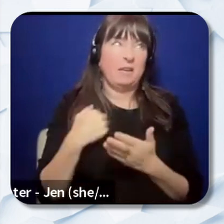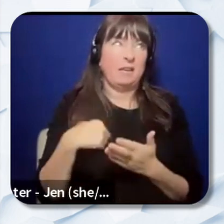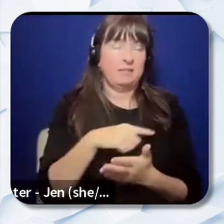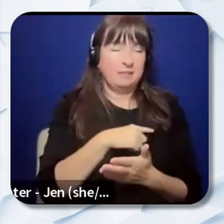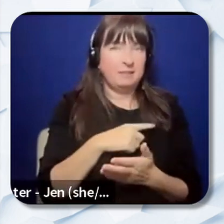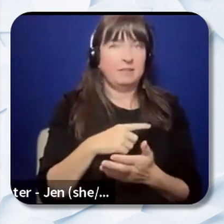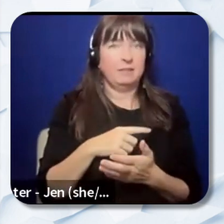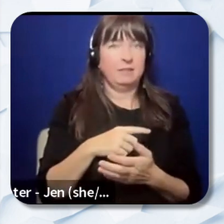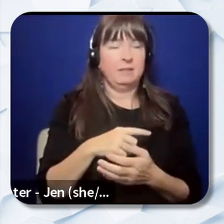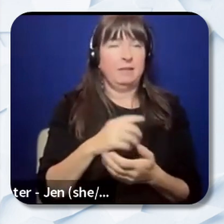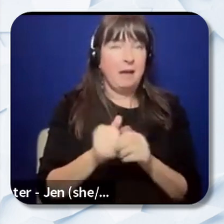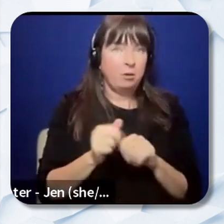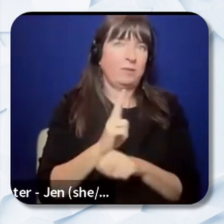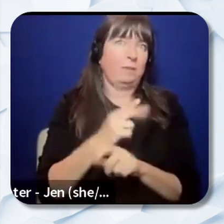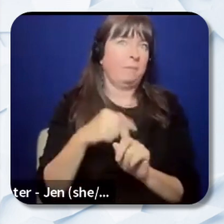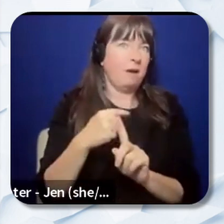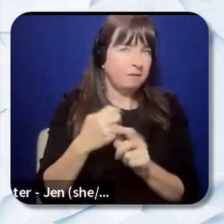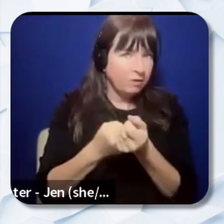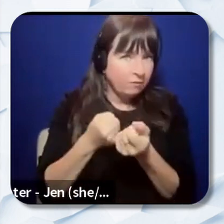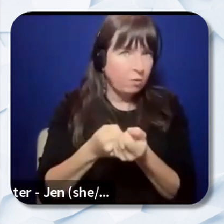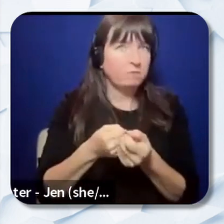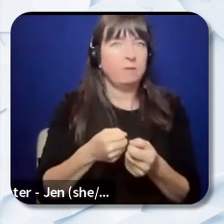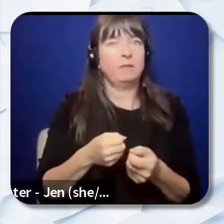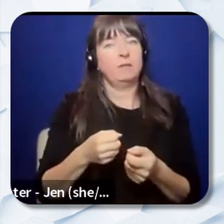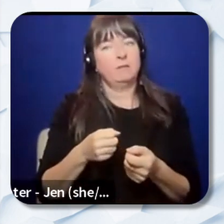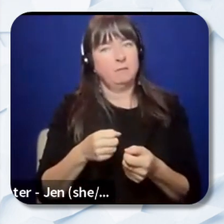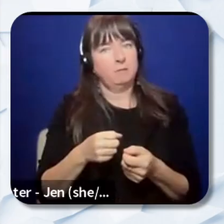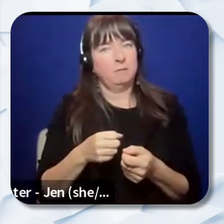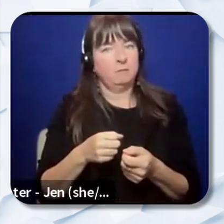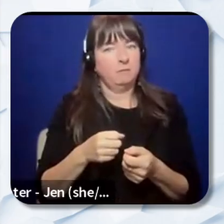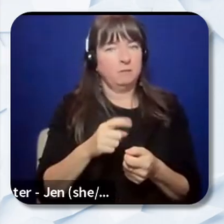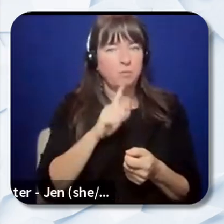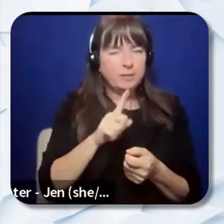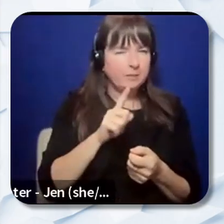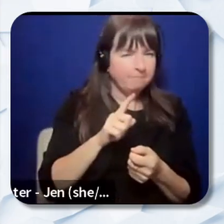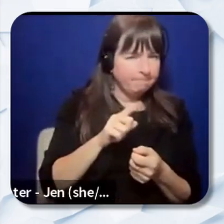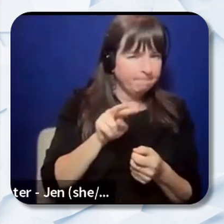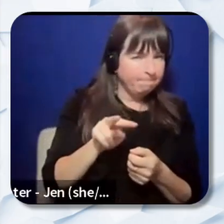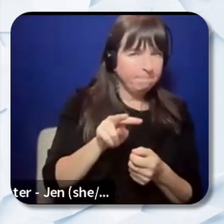positive reinforcement acting listening to all those students and see what they really need it